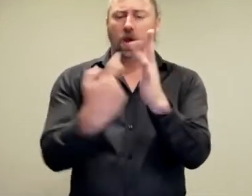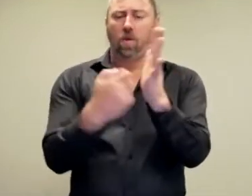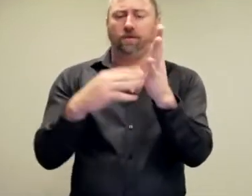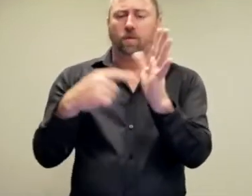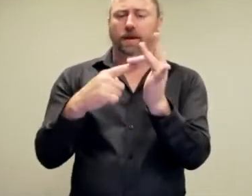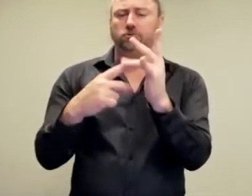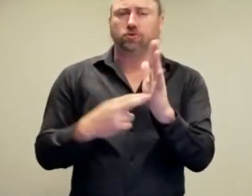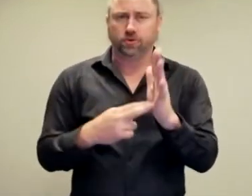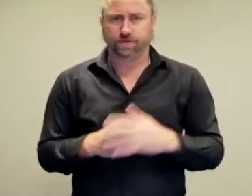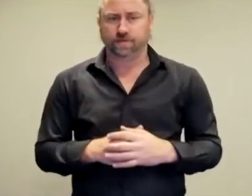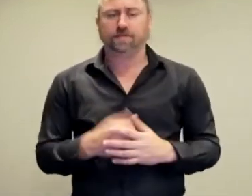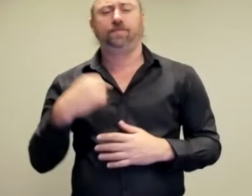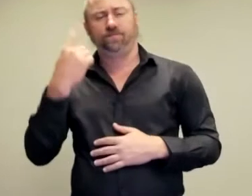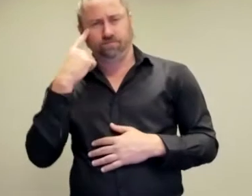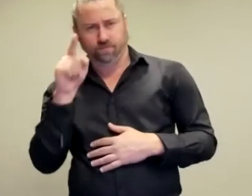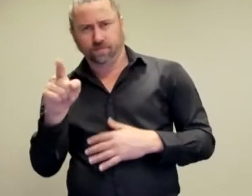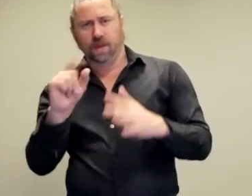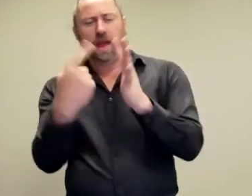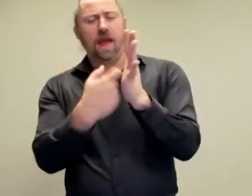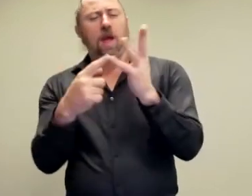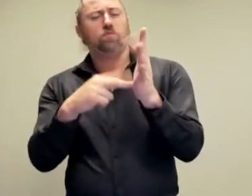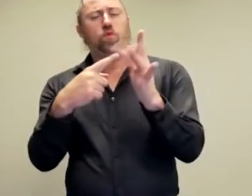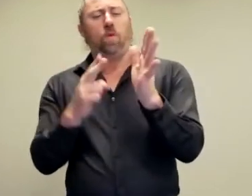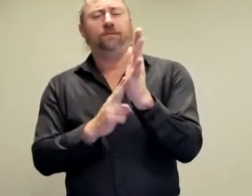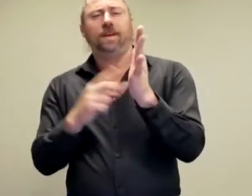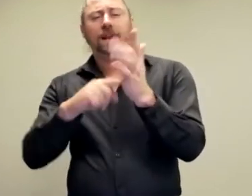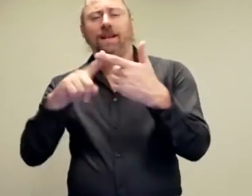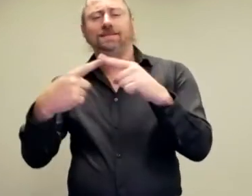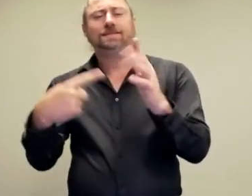graphic vocabulary of Peruvian textile designs because I noticed there was a